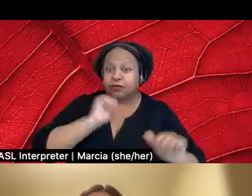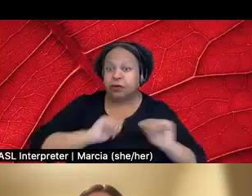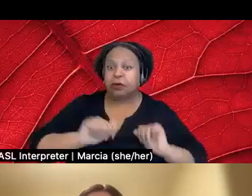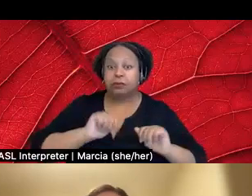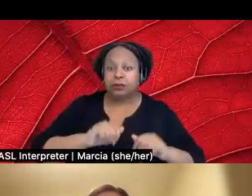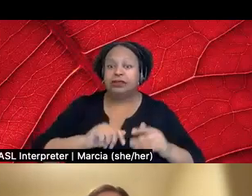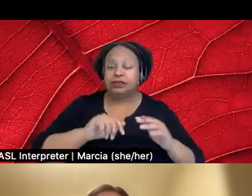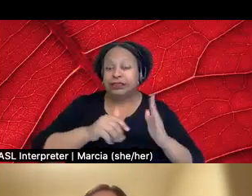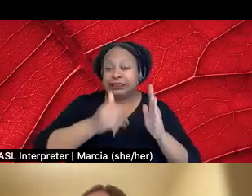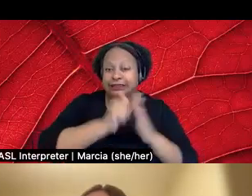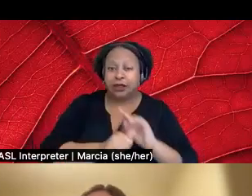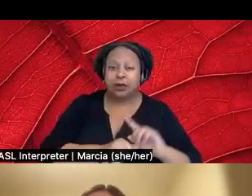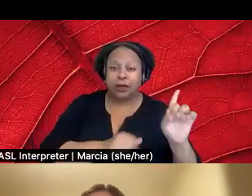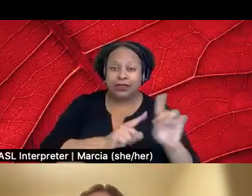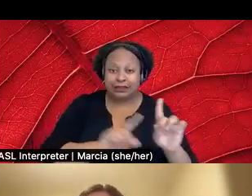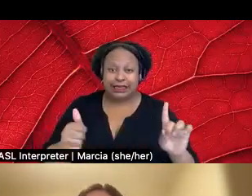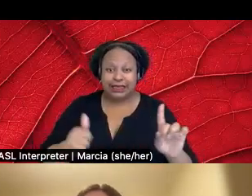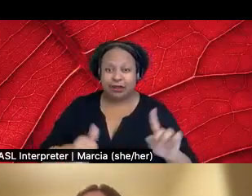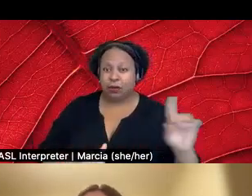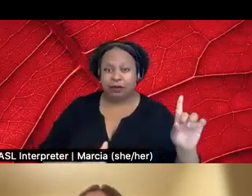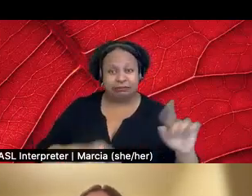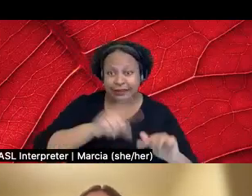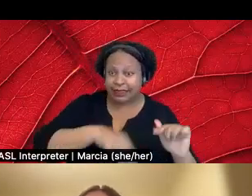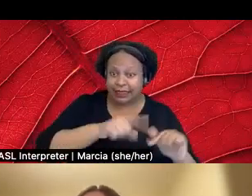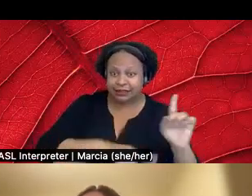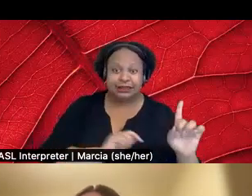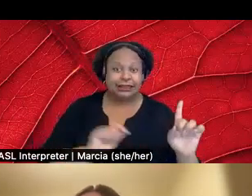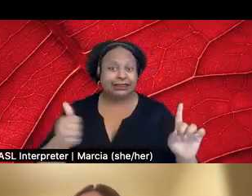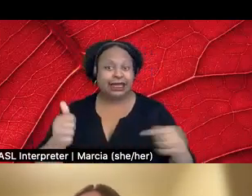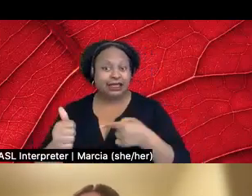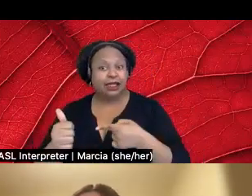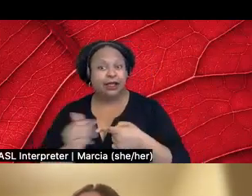With one meaning, they can't do the task at all and 10 performing the task perfectly.